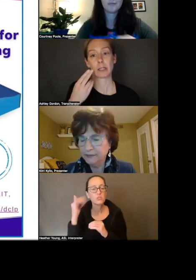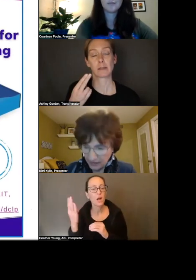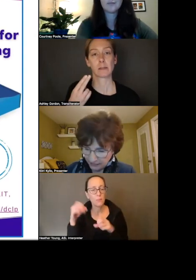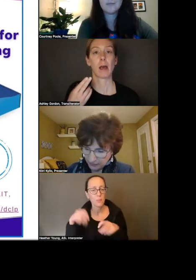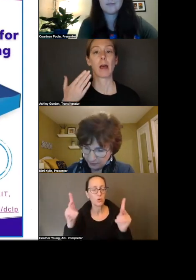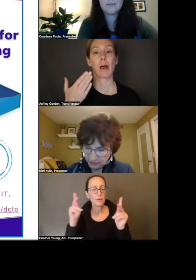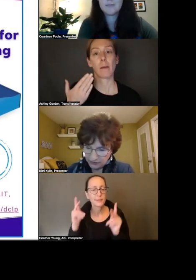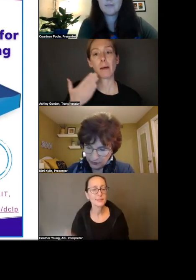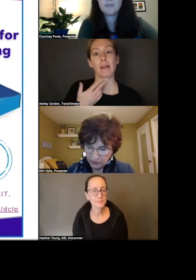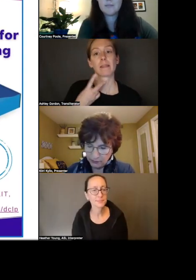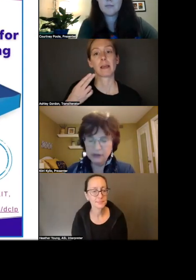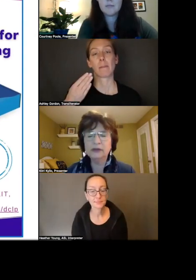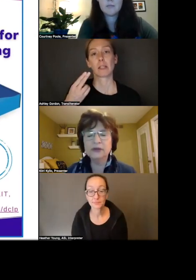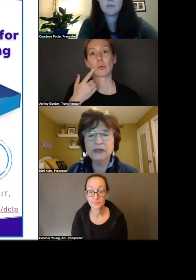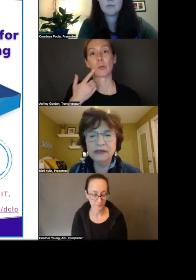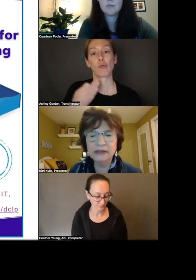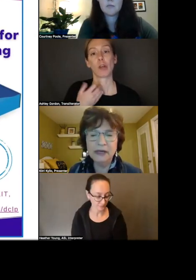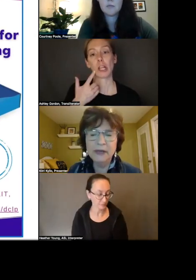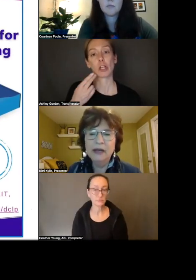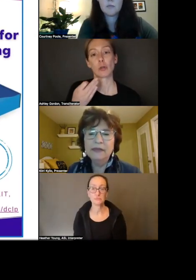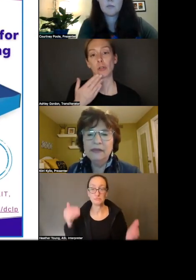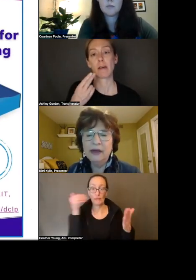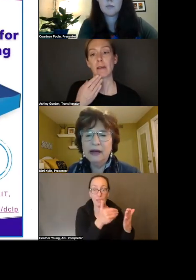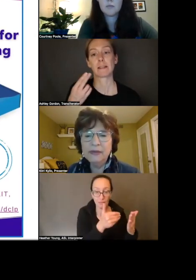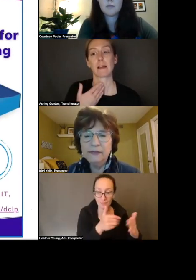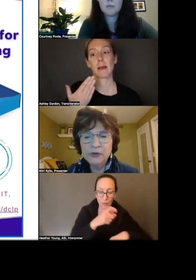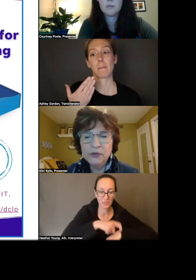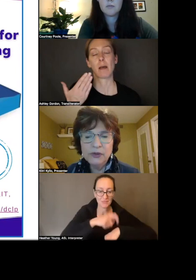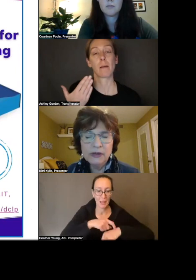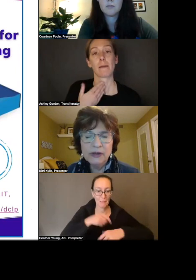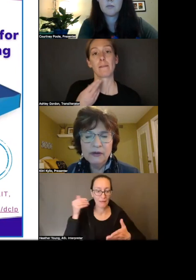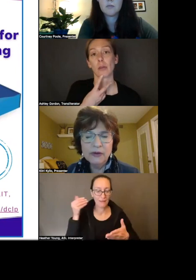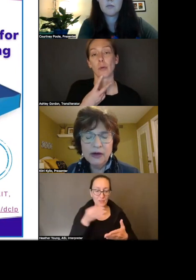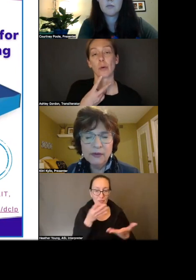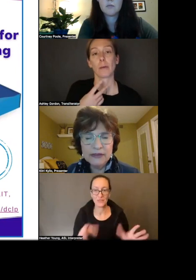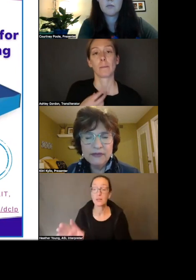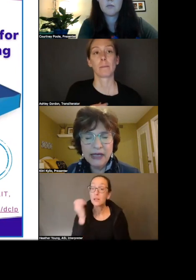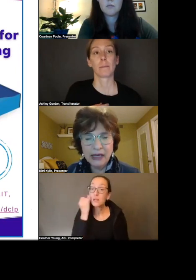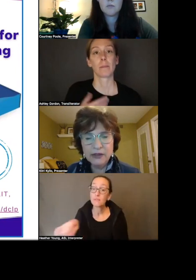I think, because we are really close to the end of the time, if you are receiving the handout